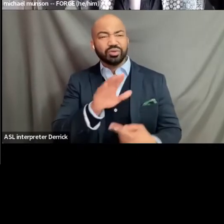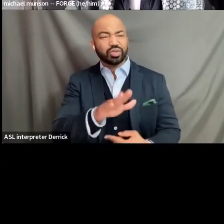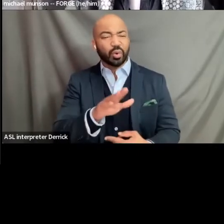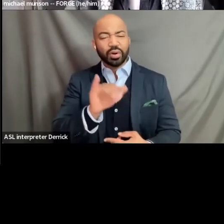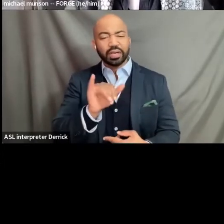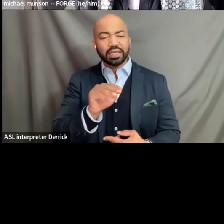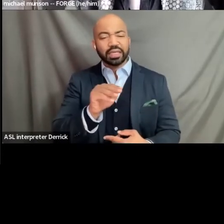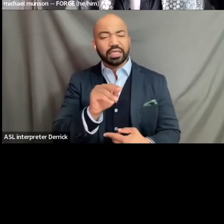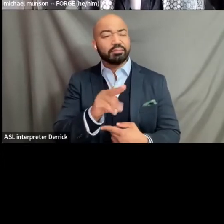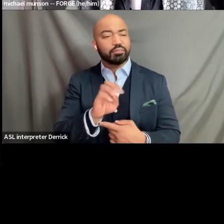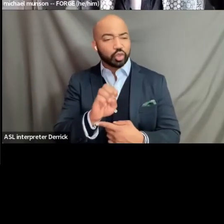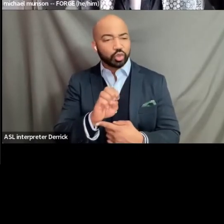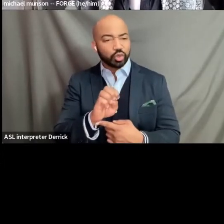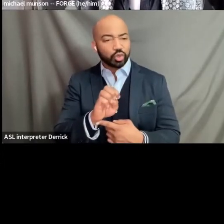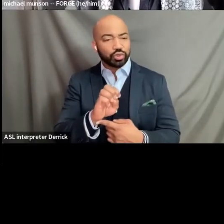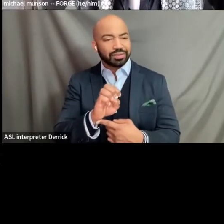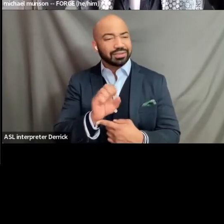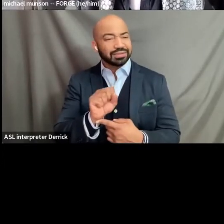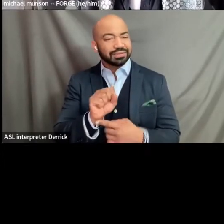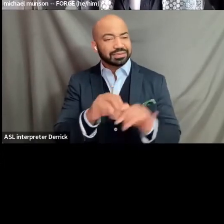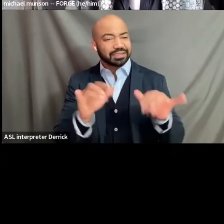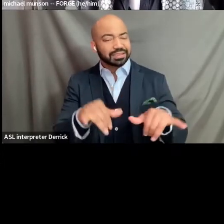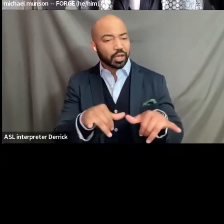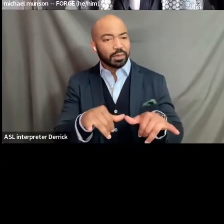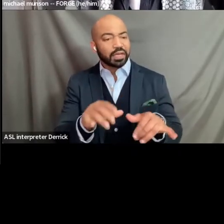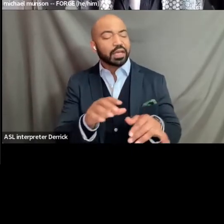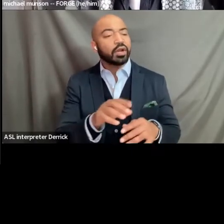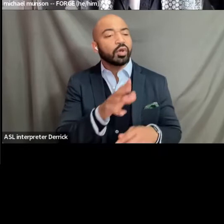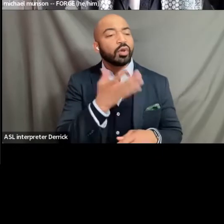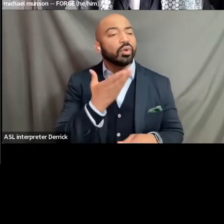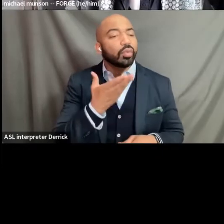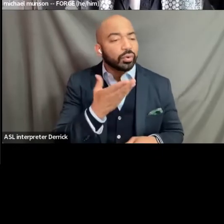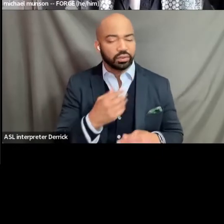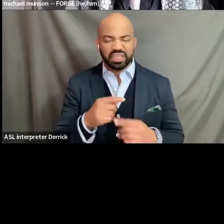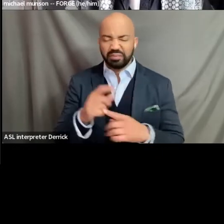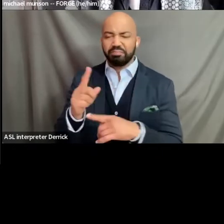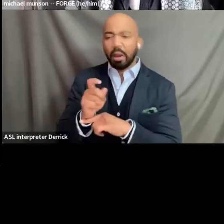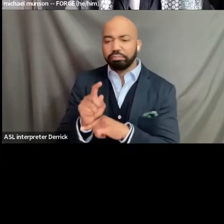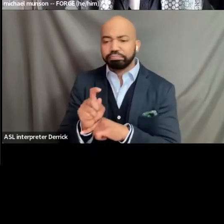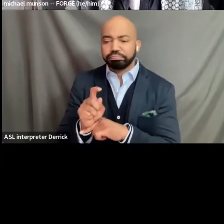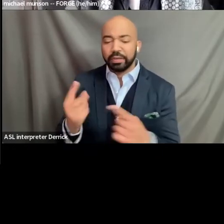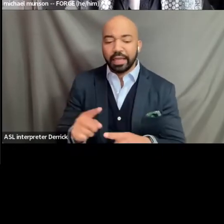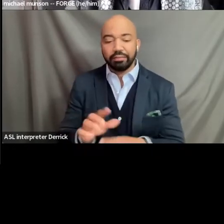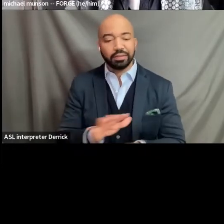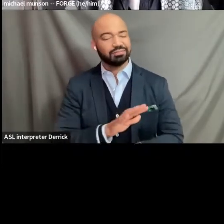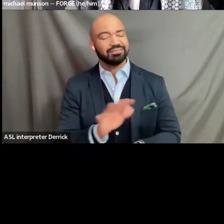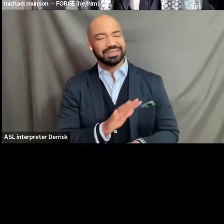that someone can sing and break it, don't do it. It's so hard to recover.